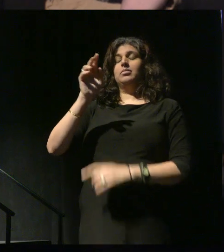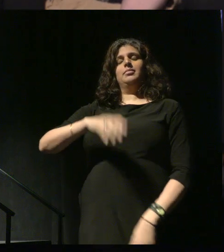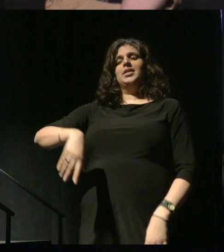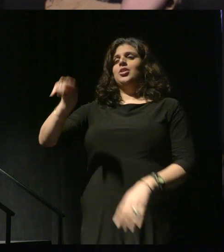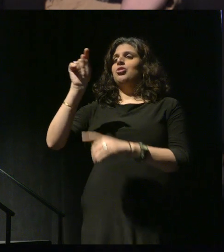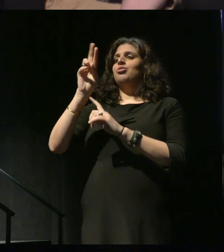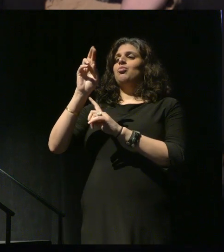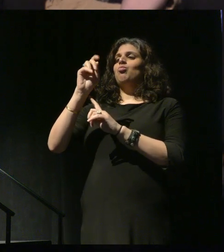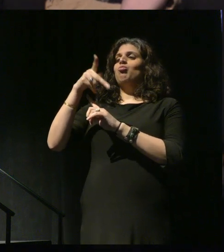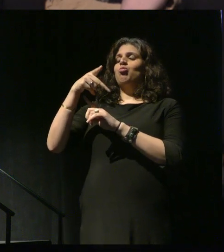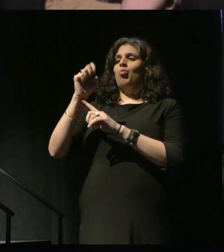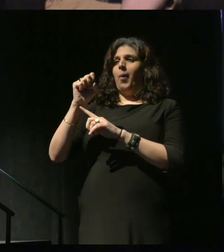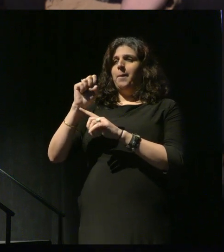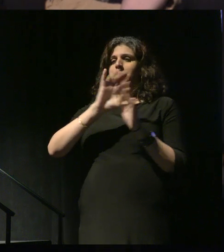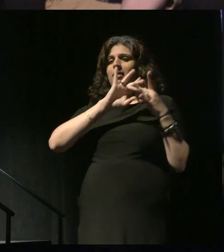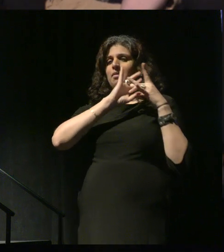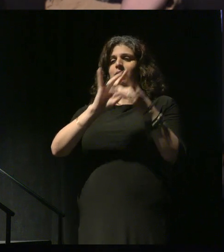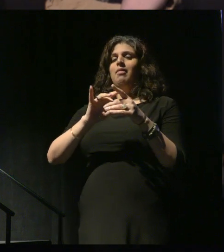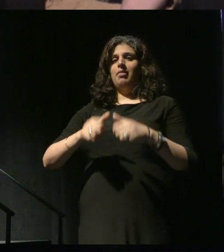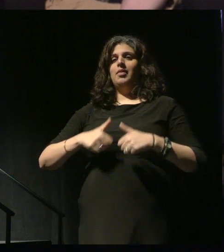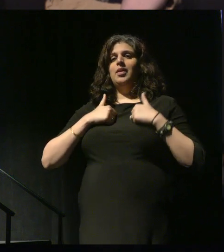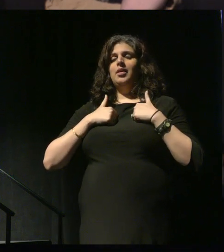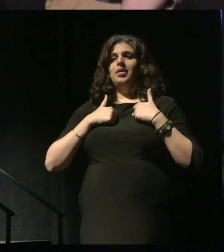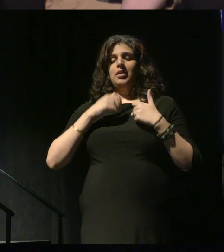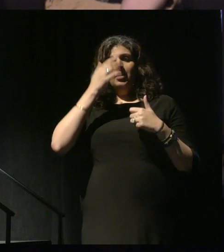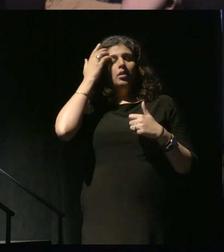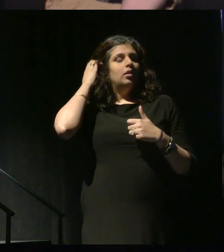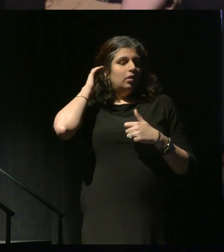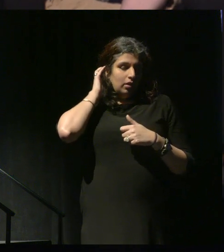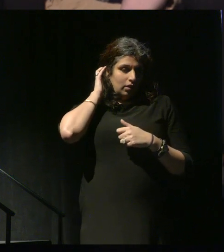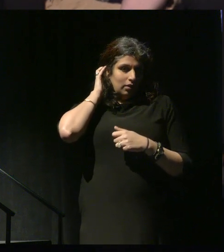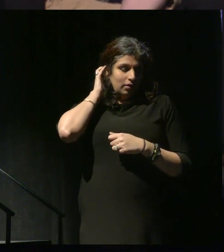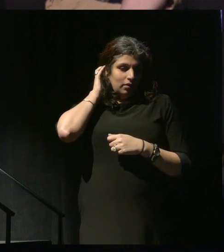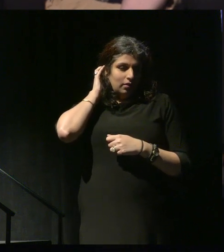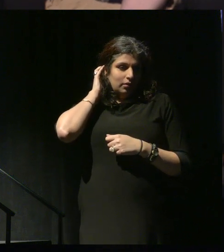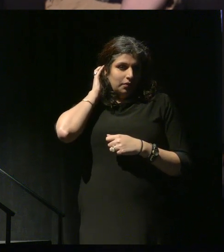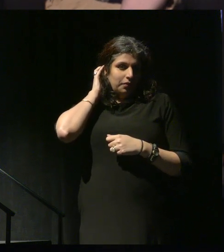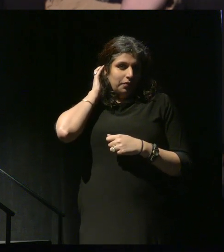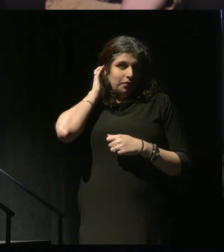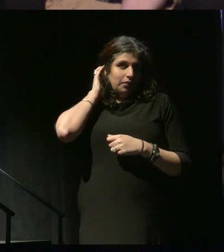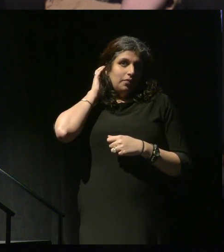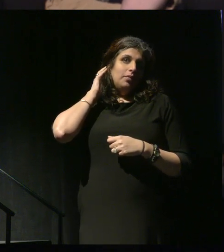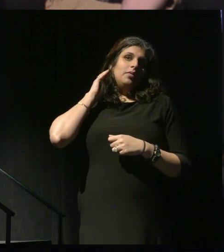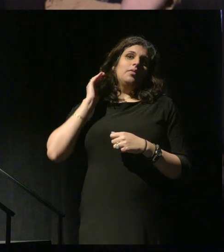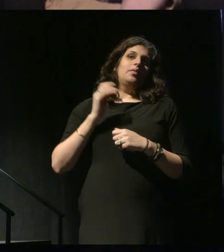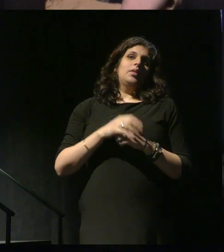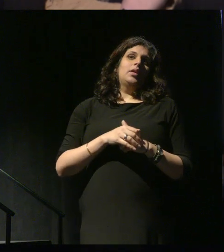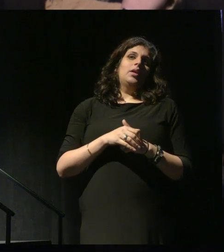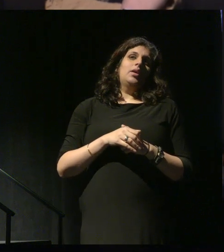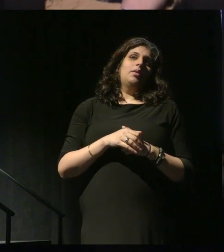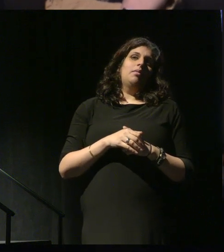Yeah and even I think about someone like Janet Mock, who when she released her first memoir actually did kind of structure her first memoir around the fairytale.